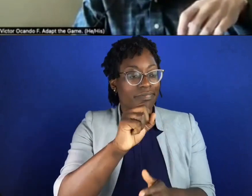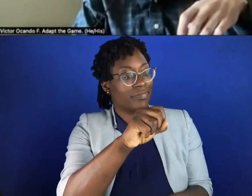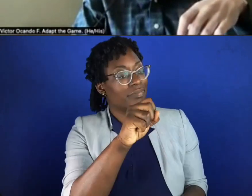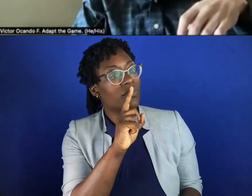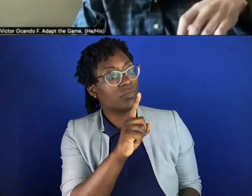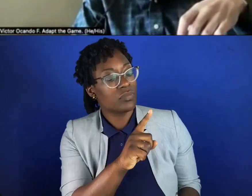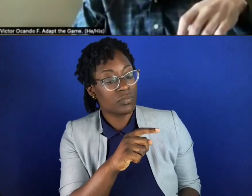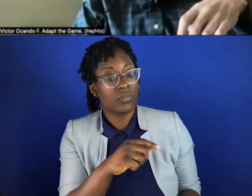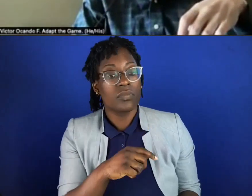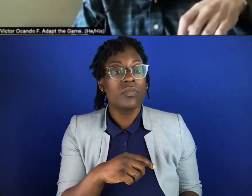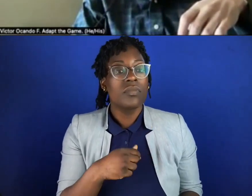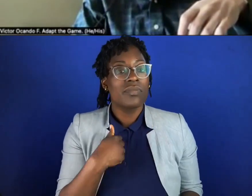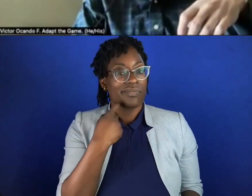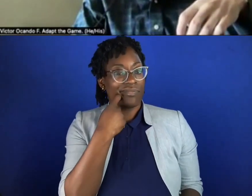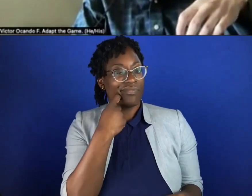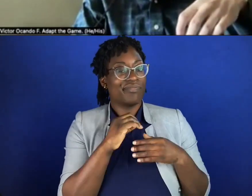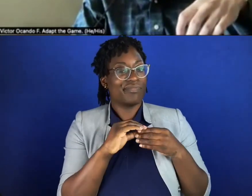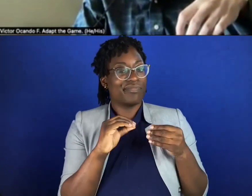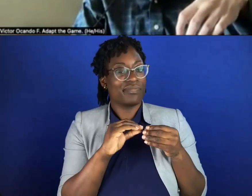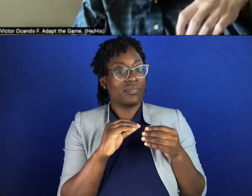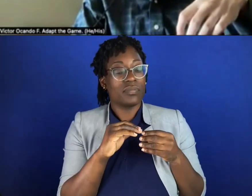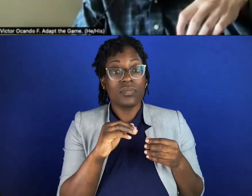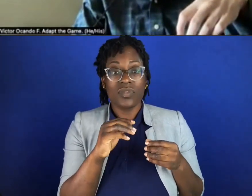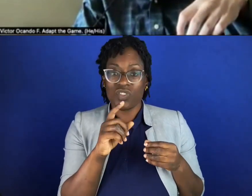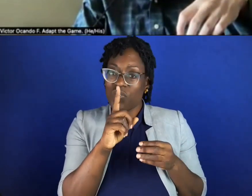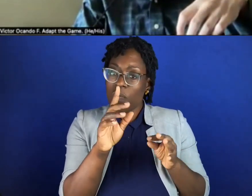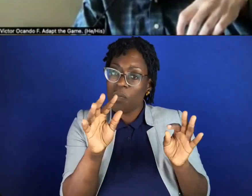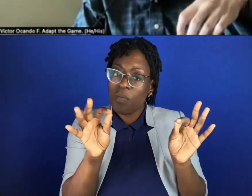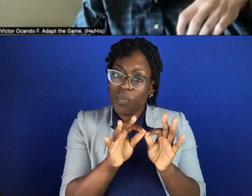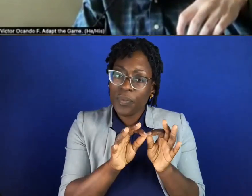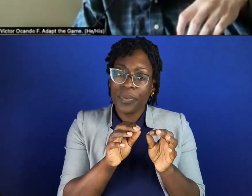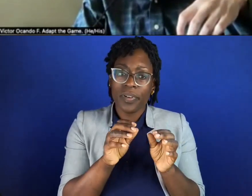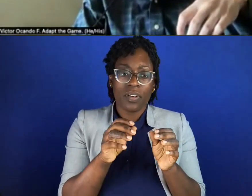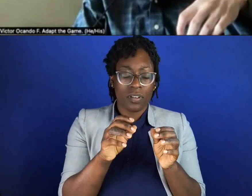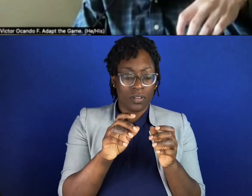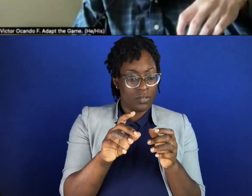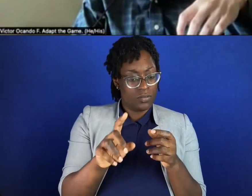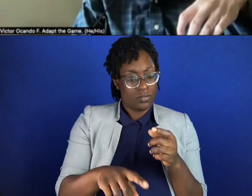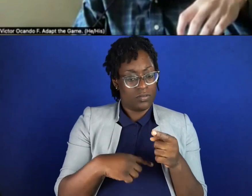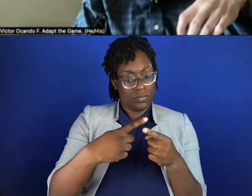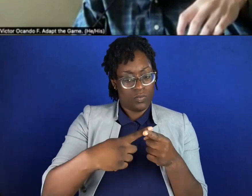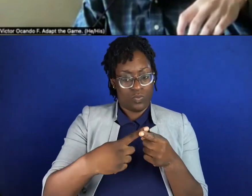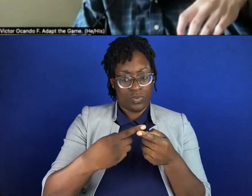Yes, I was just talking about the importance to receive these opportunities and to welcome